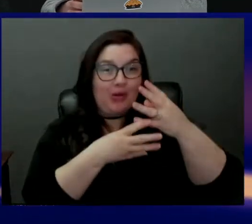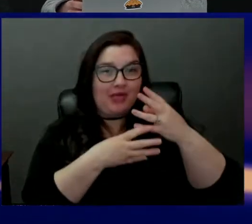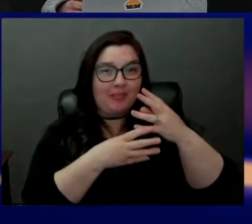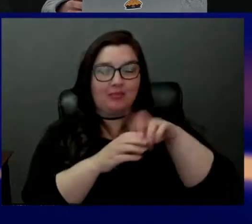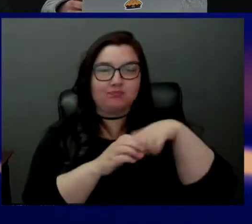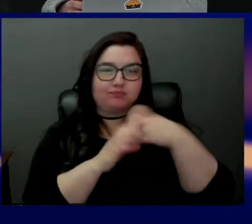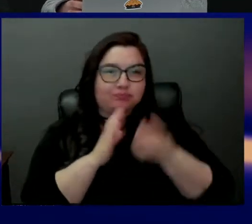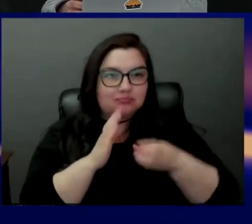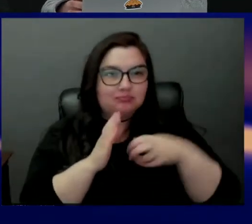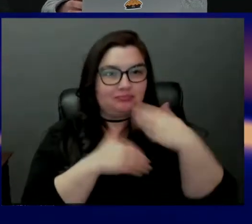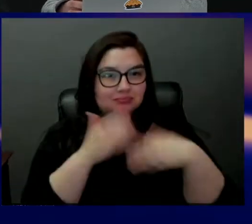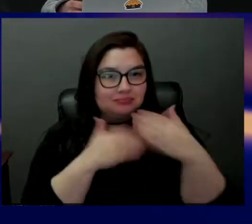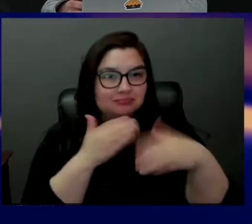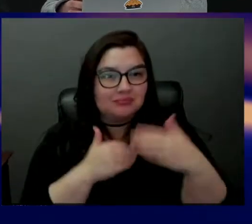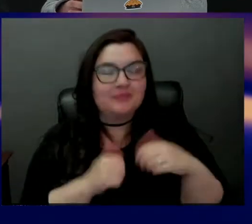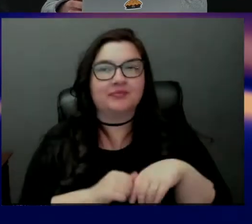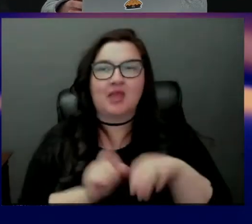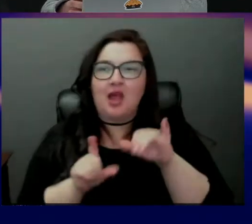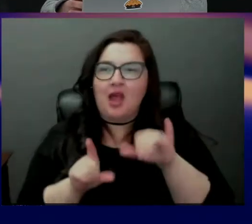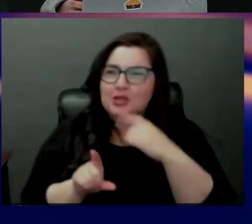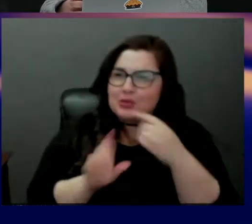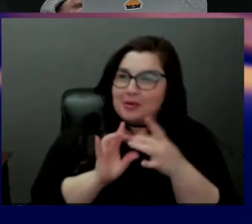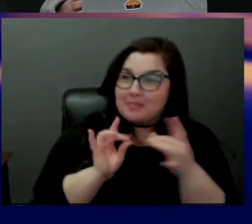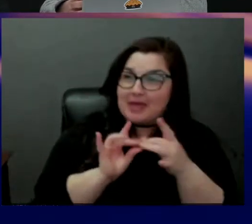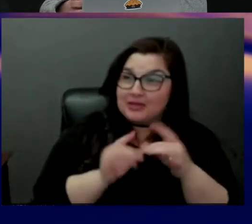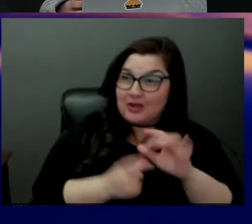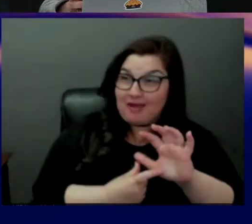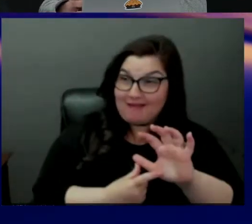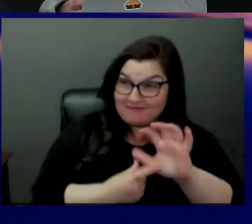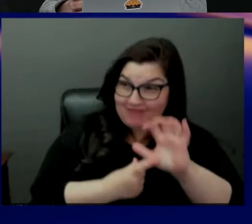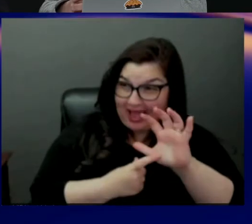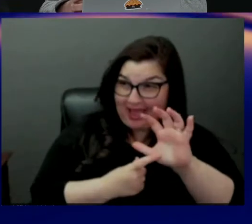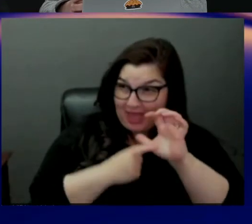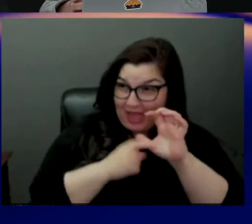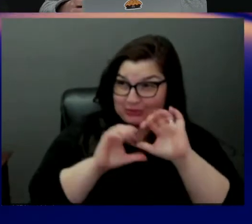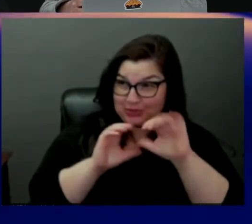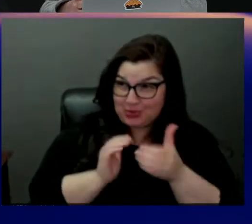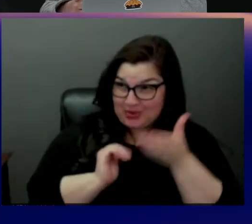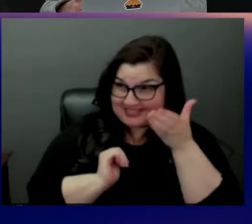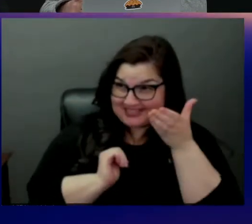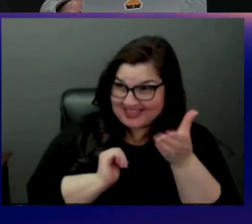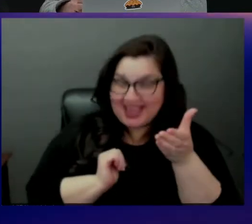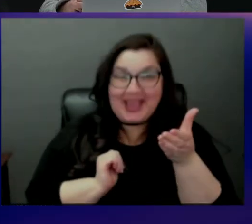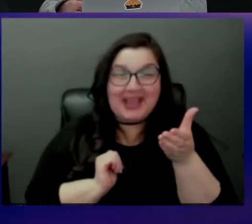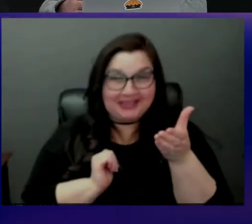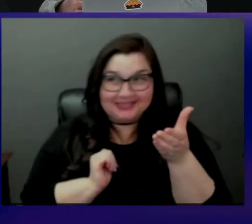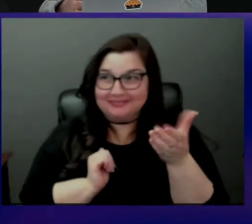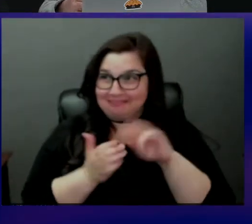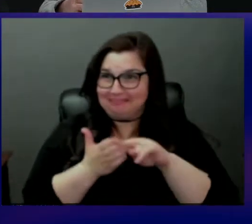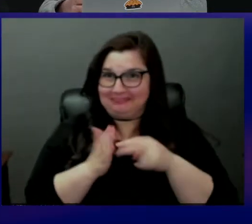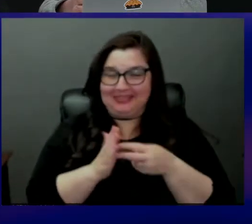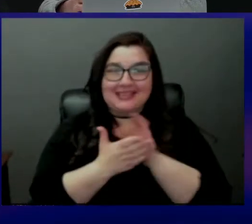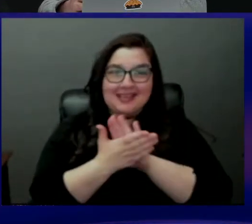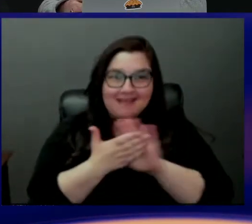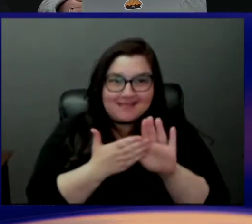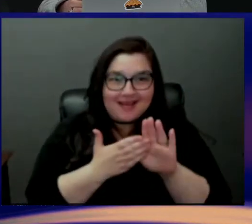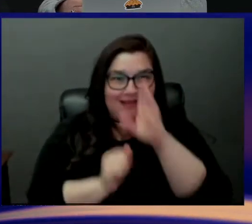That's great, and you mentioned there are 500 courses there. And so this is a nice directed way, you're gonna love this Steve.